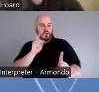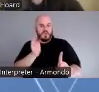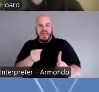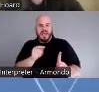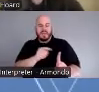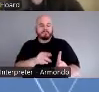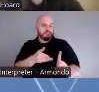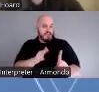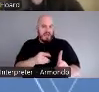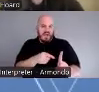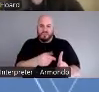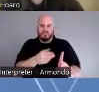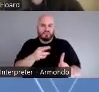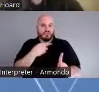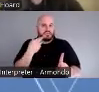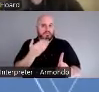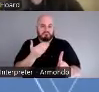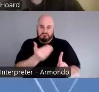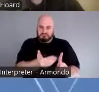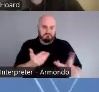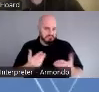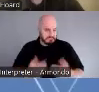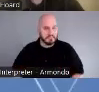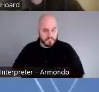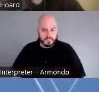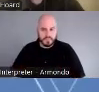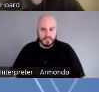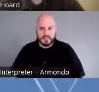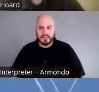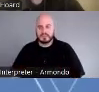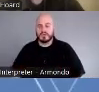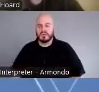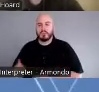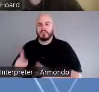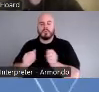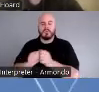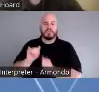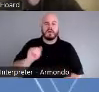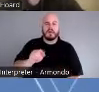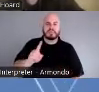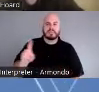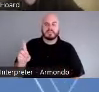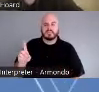So I understand what she's talking about, persons with IDD. A lot of people--